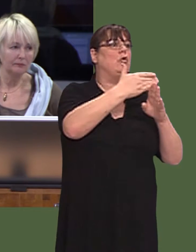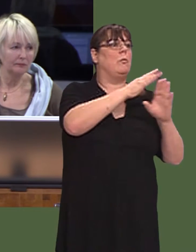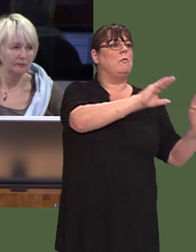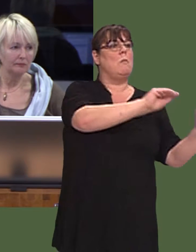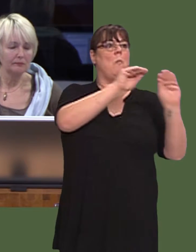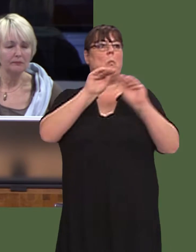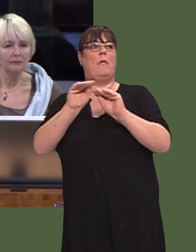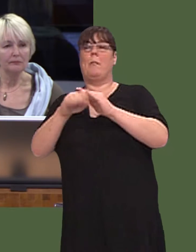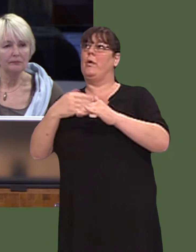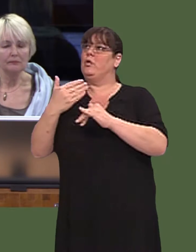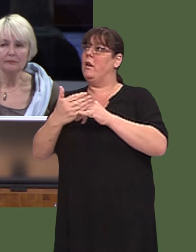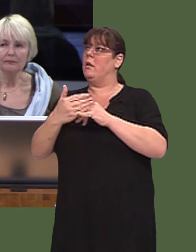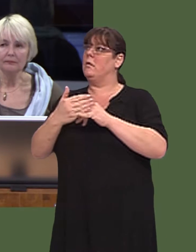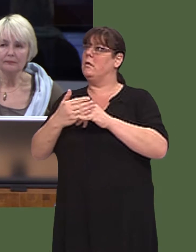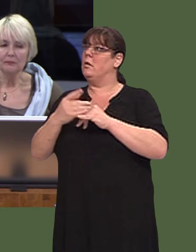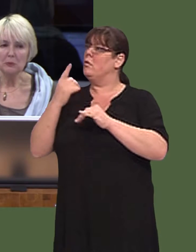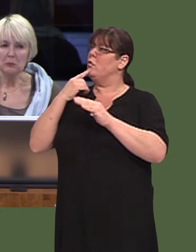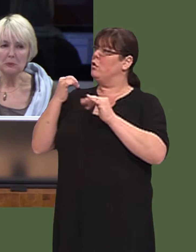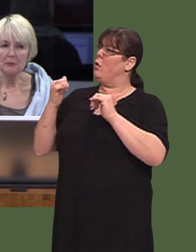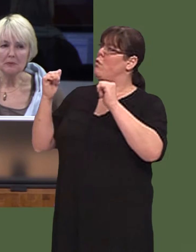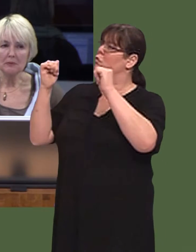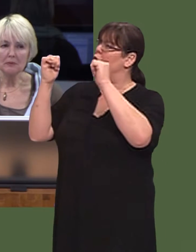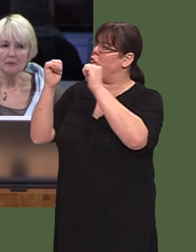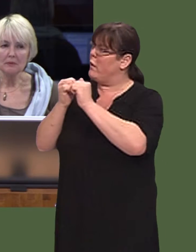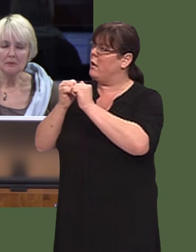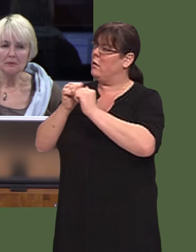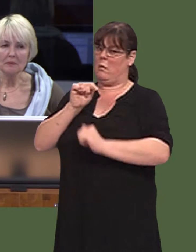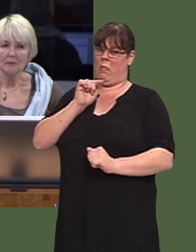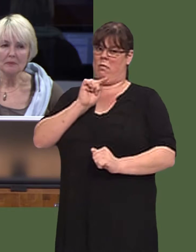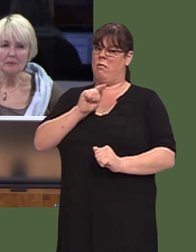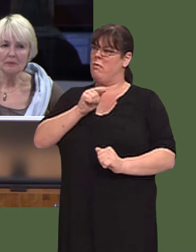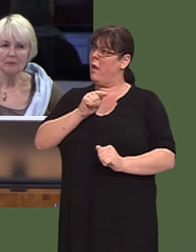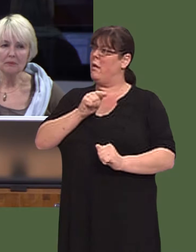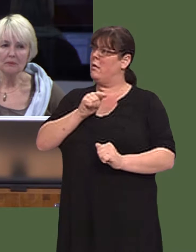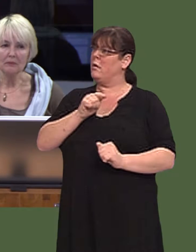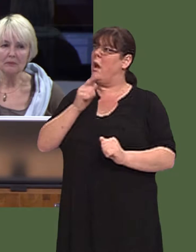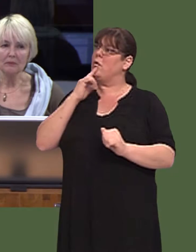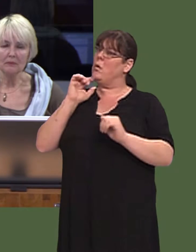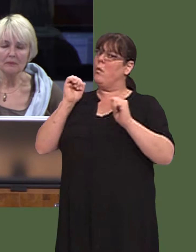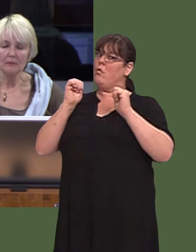Do you recognise this centralisation agenda, and are you concerned about jobs and services